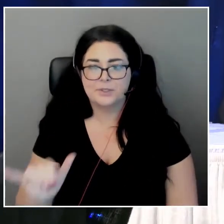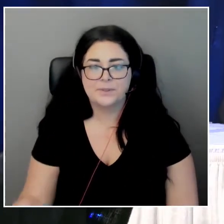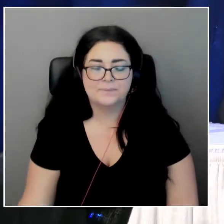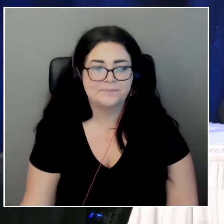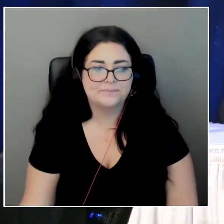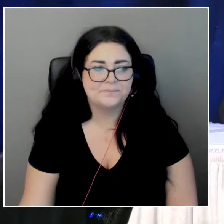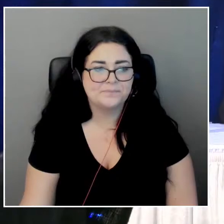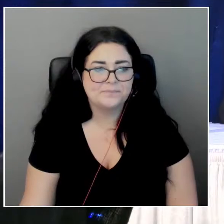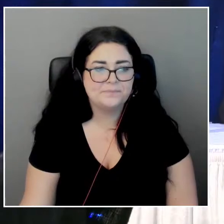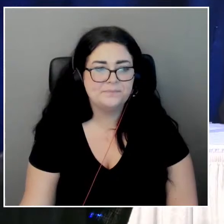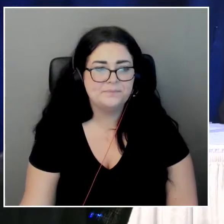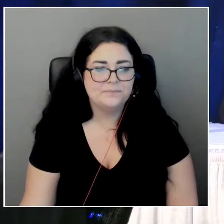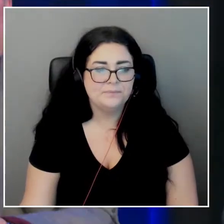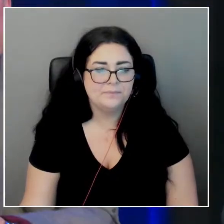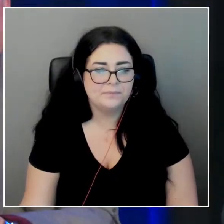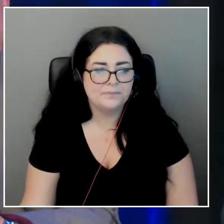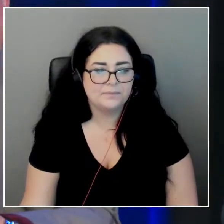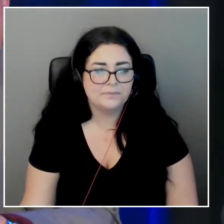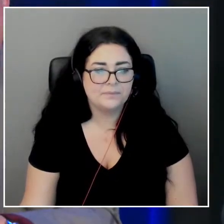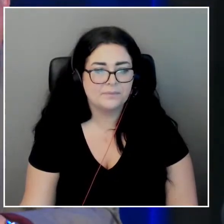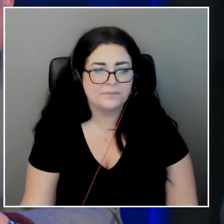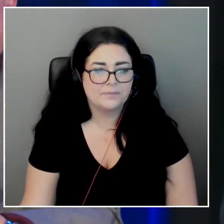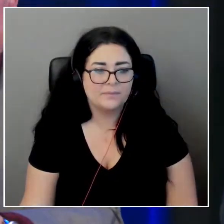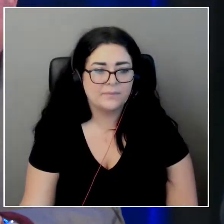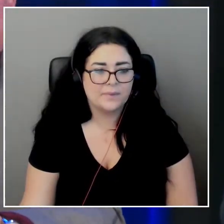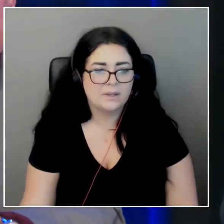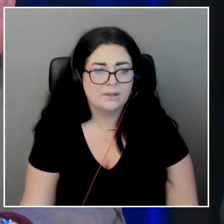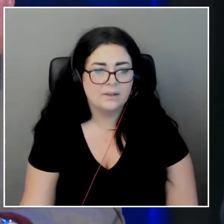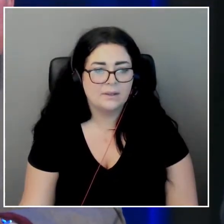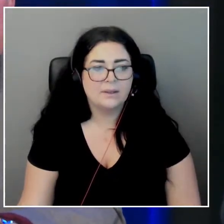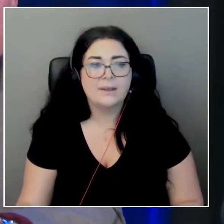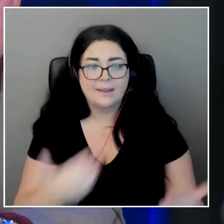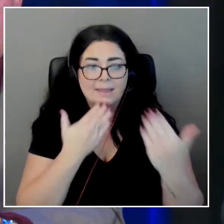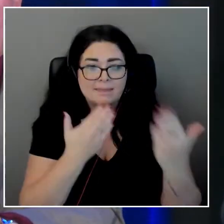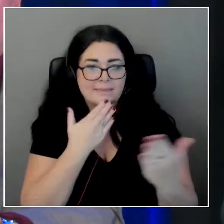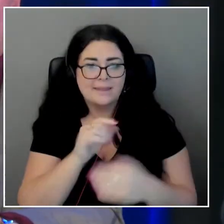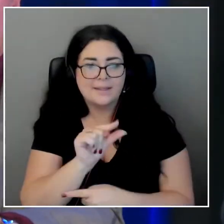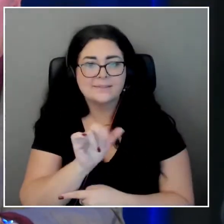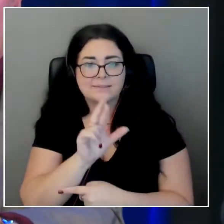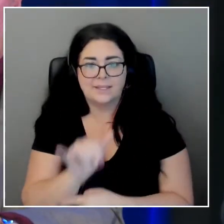Thank you, Gary. I would like to echo your sentiment and offer my congratulations